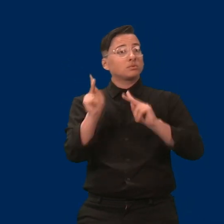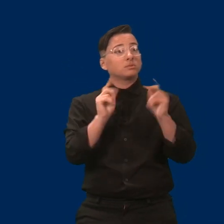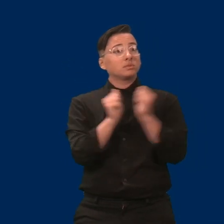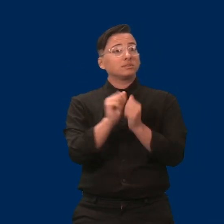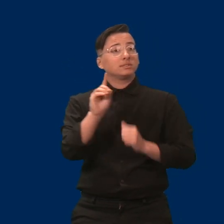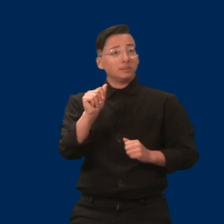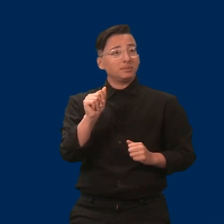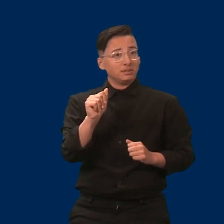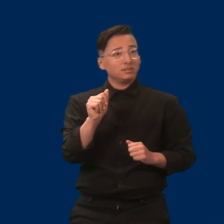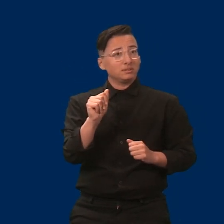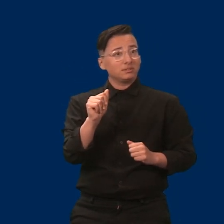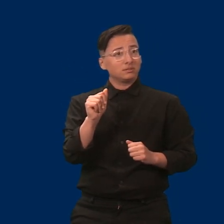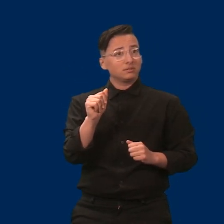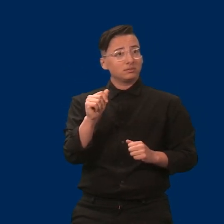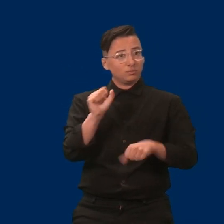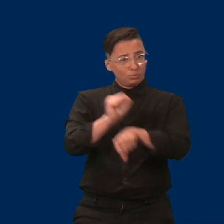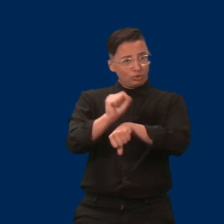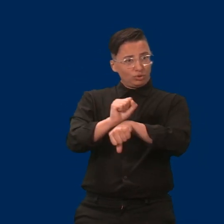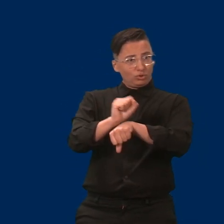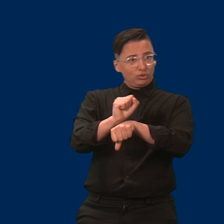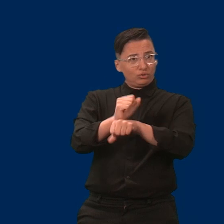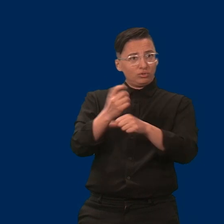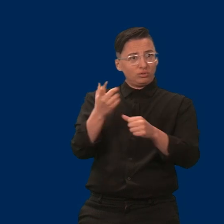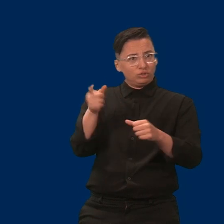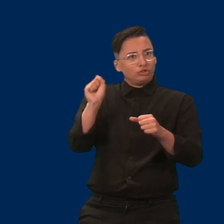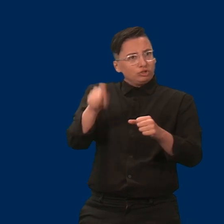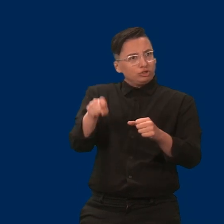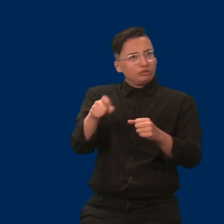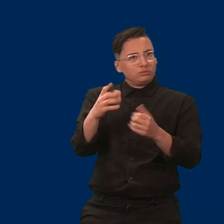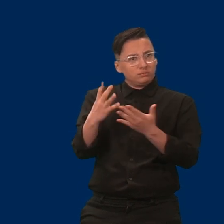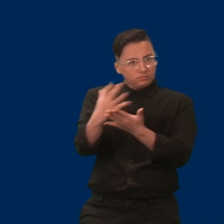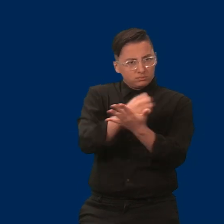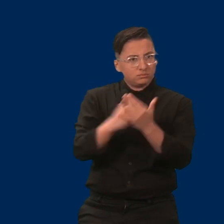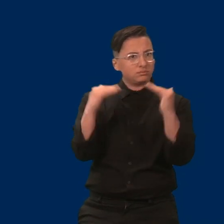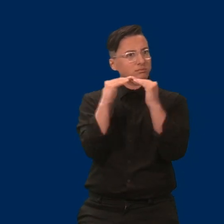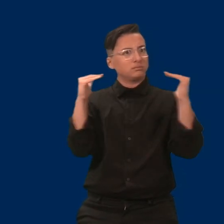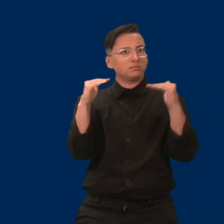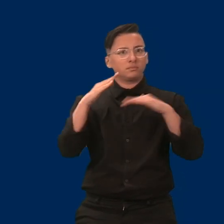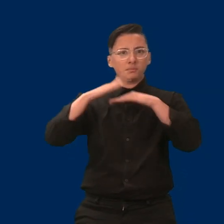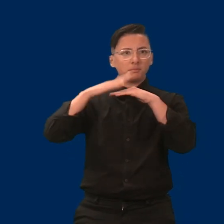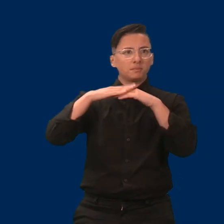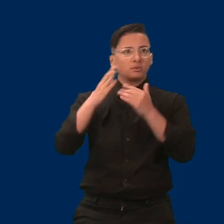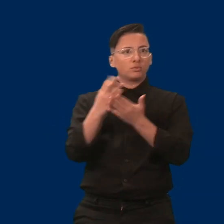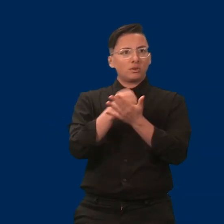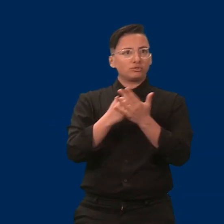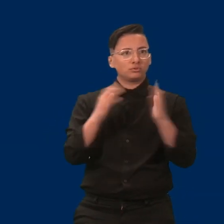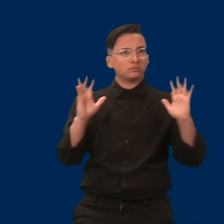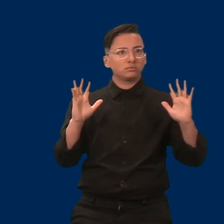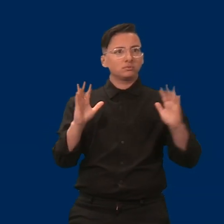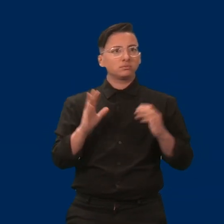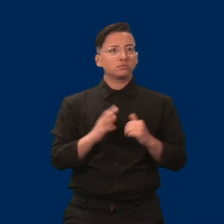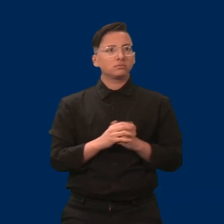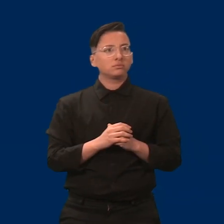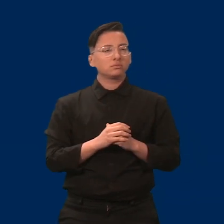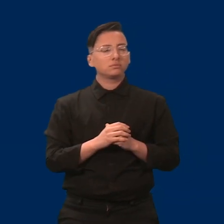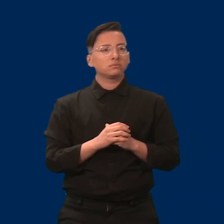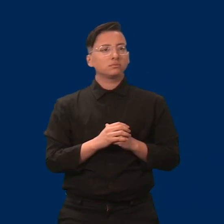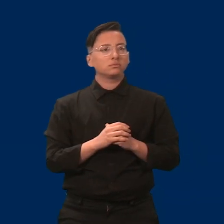are in the workforce should be treated the same in terms of job protection laws, and workplace